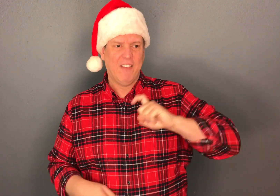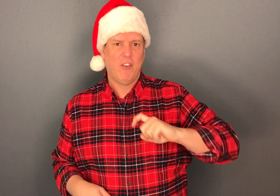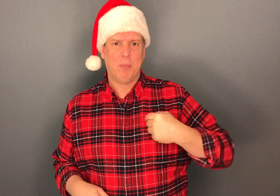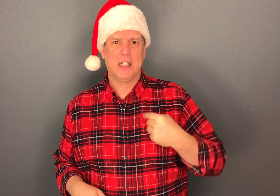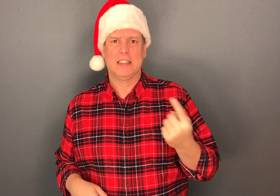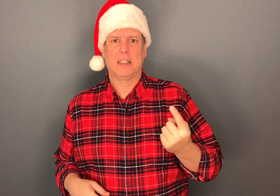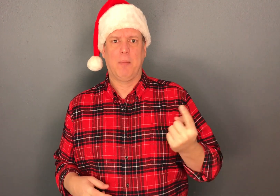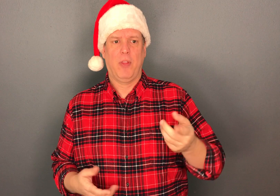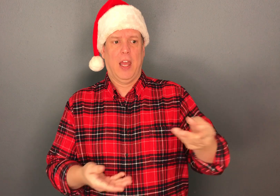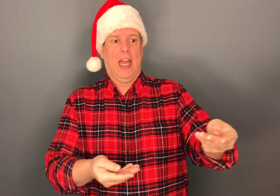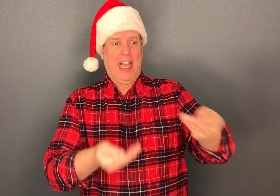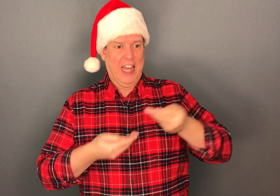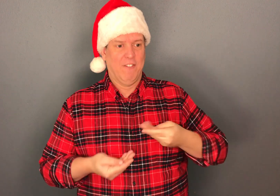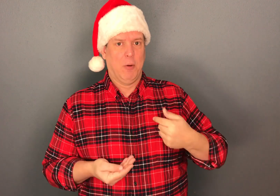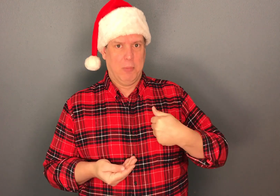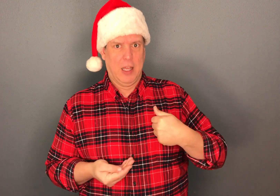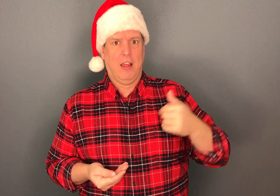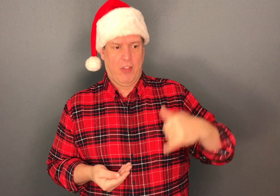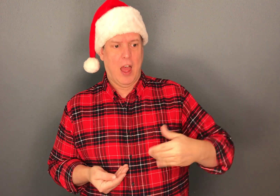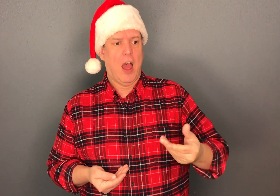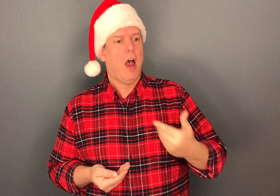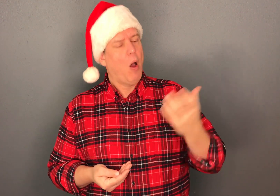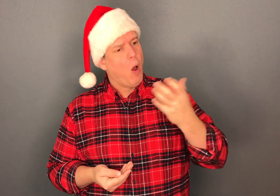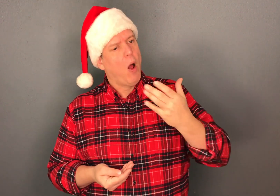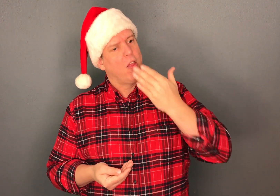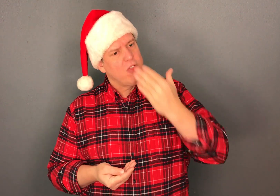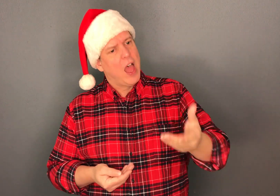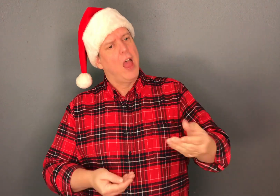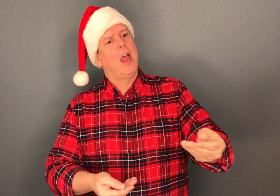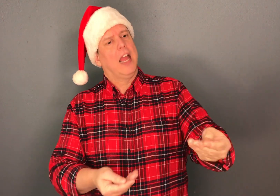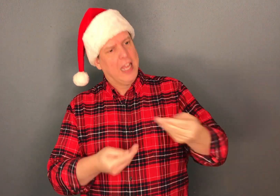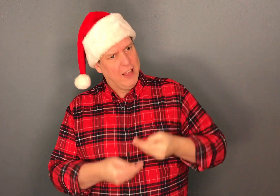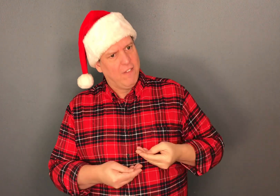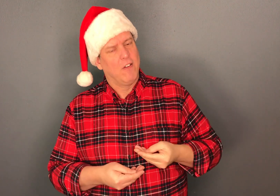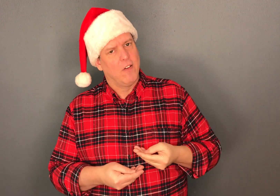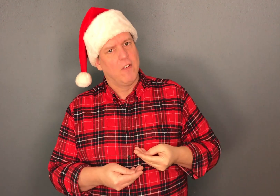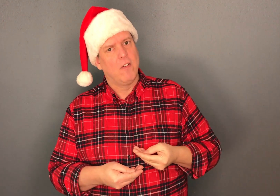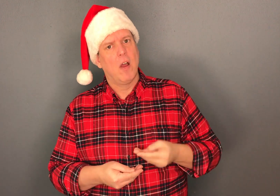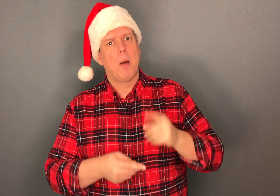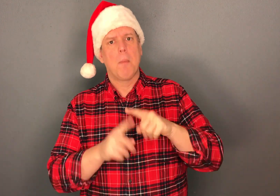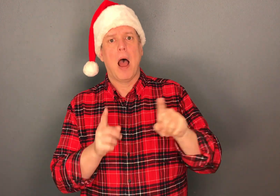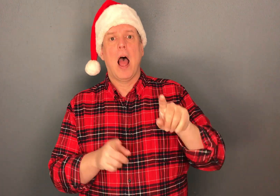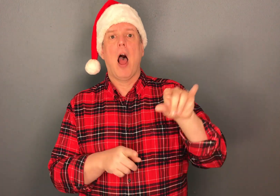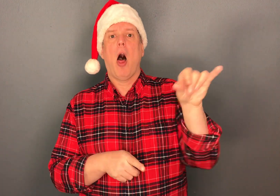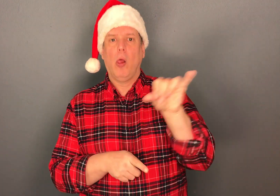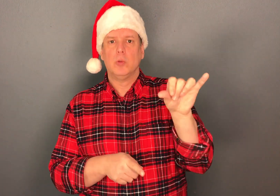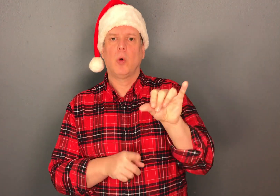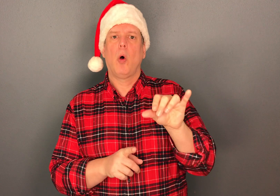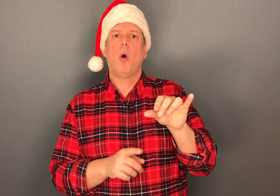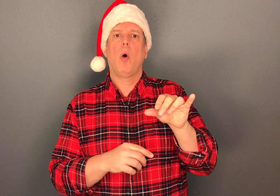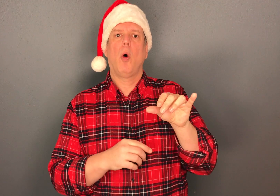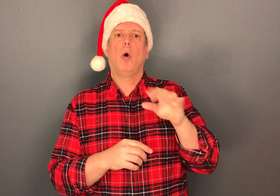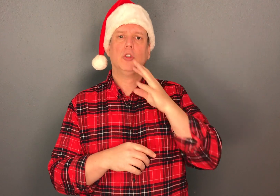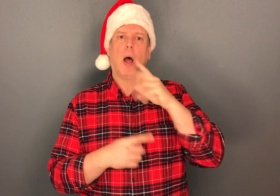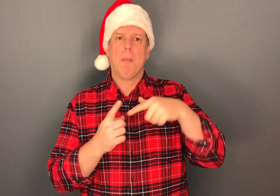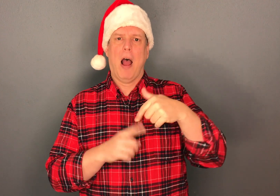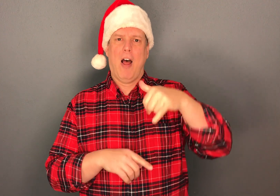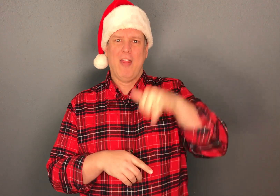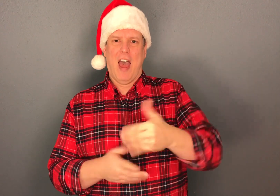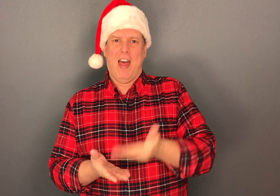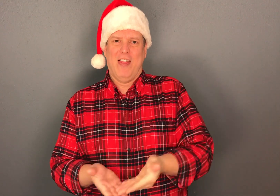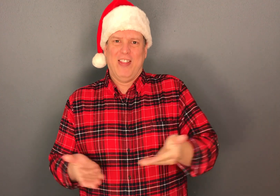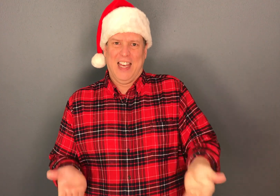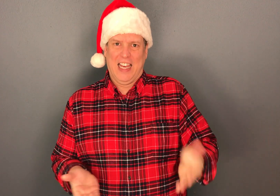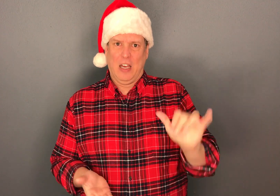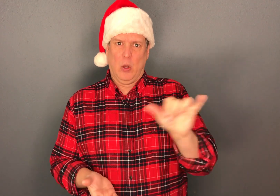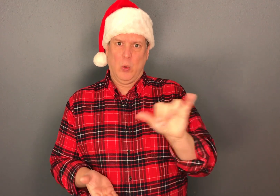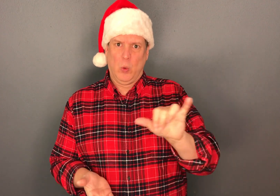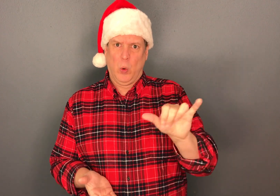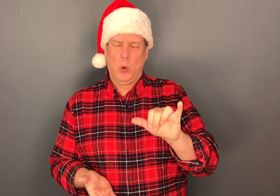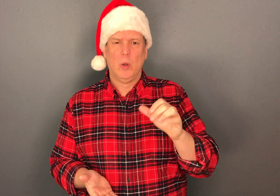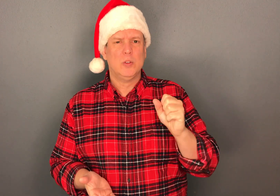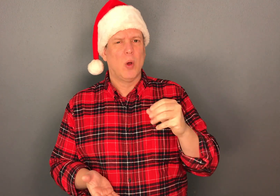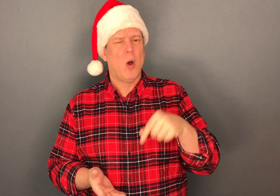giving. Something that was given to me so thank you for giving me something, but it